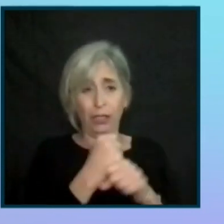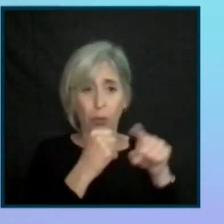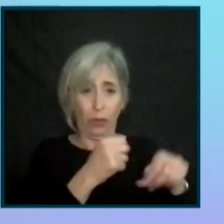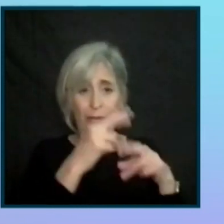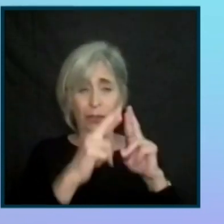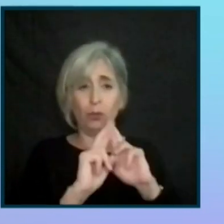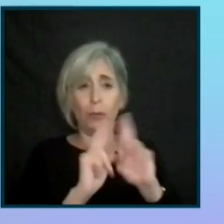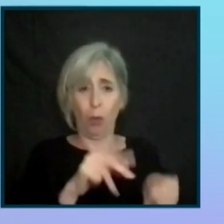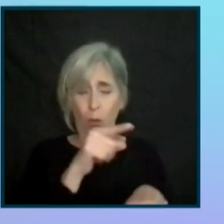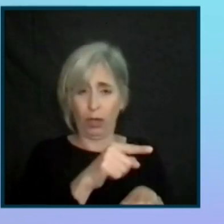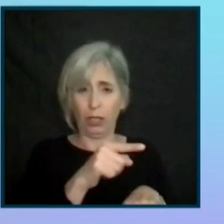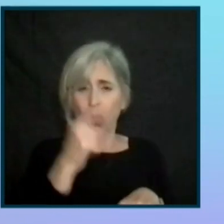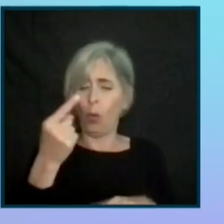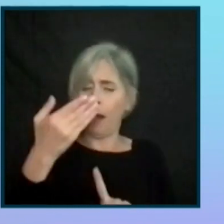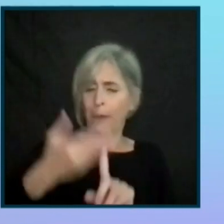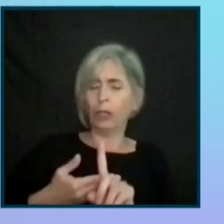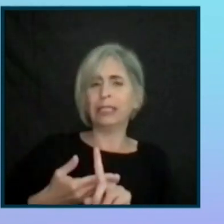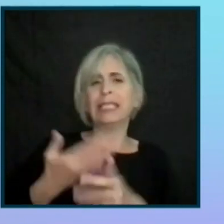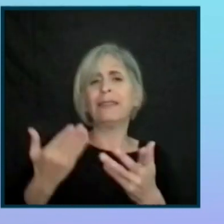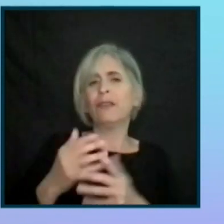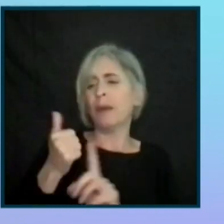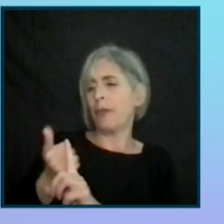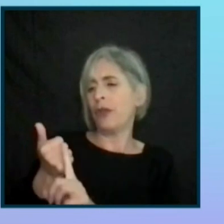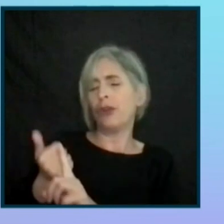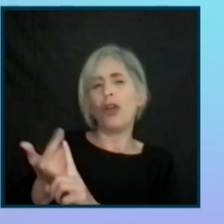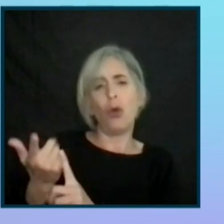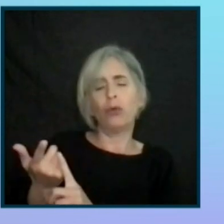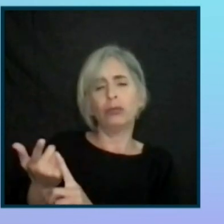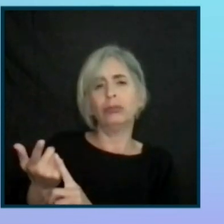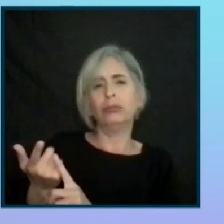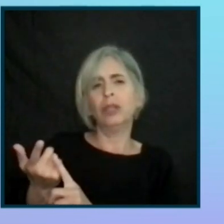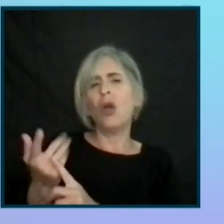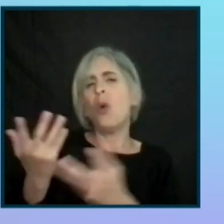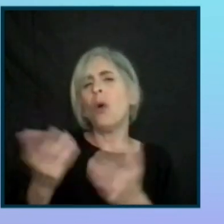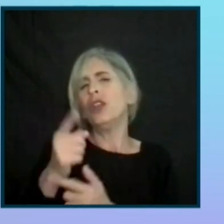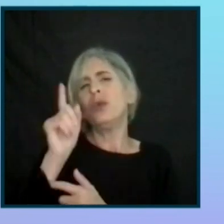And this person was just wondering from their own position, What do you think are the two,